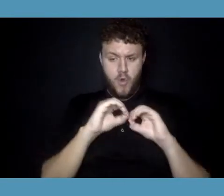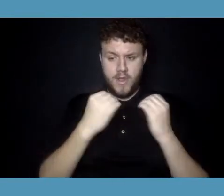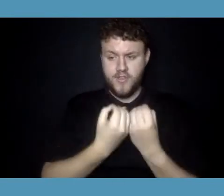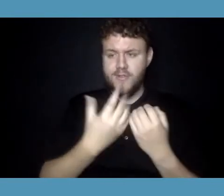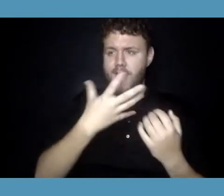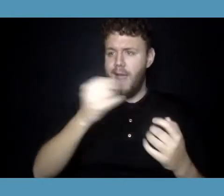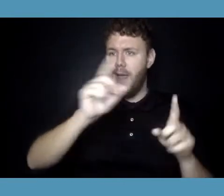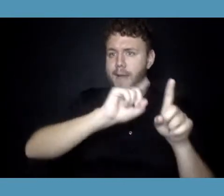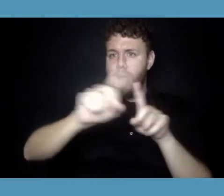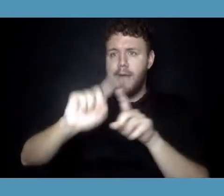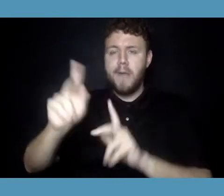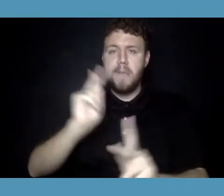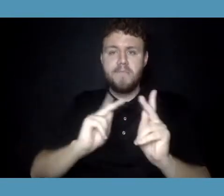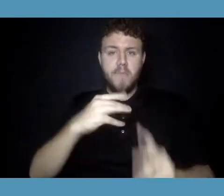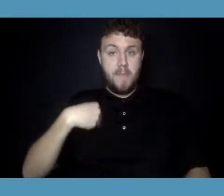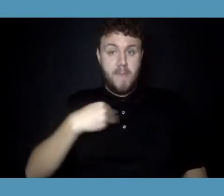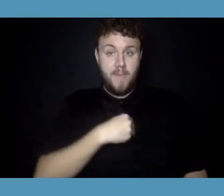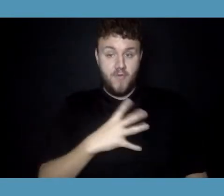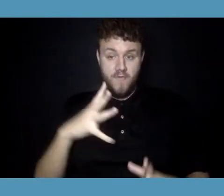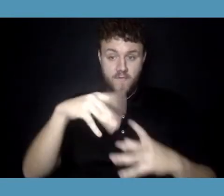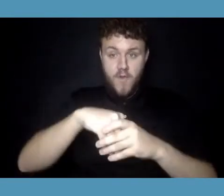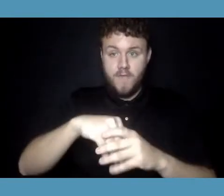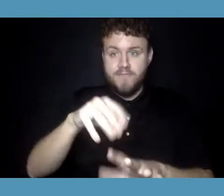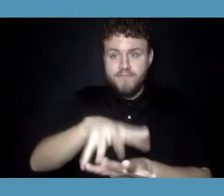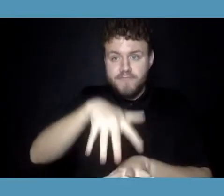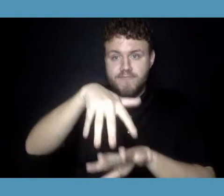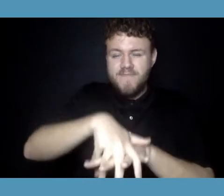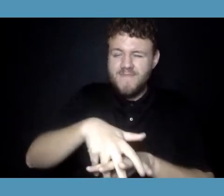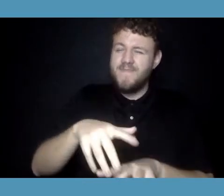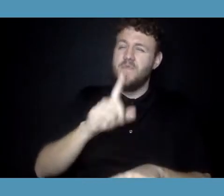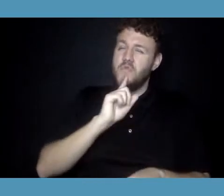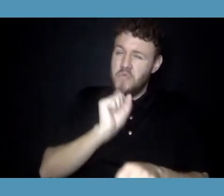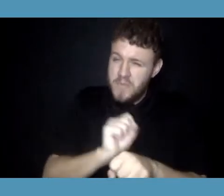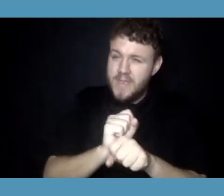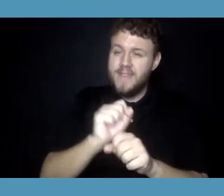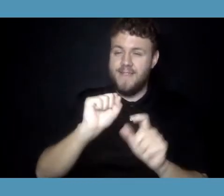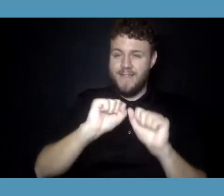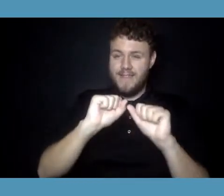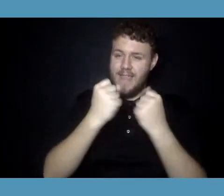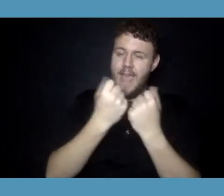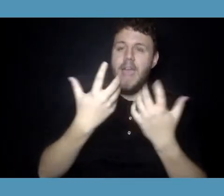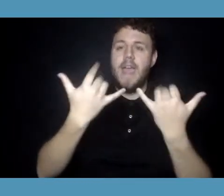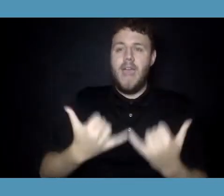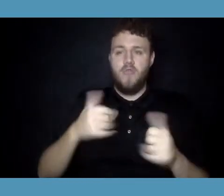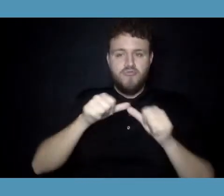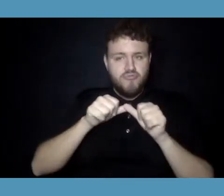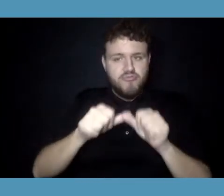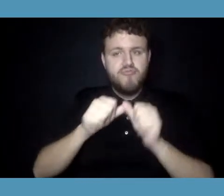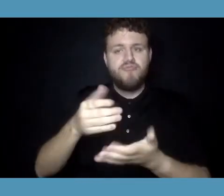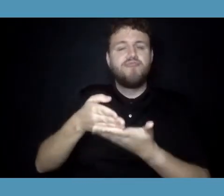of our members were founded in a colonizing society perpetuating the exclusions and erasures